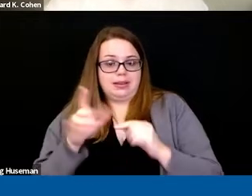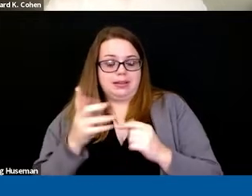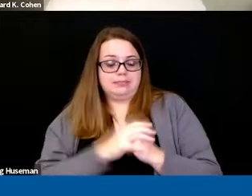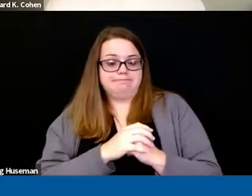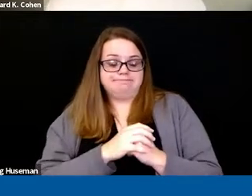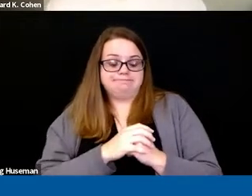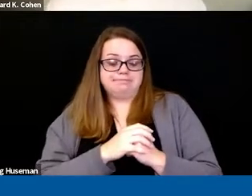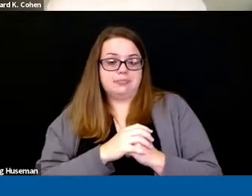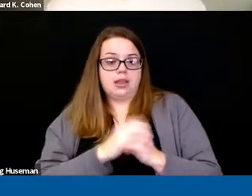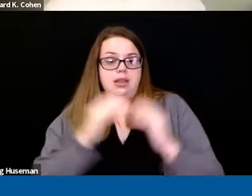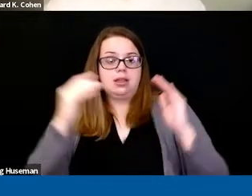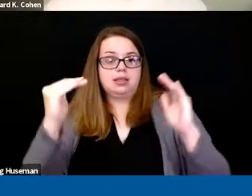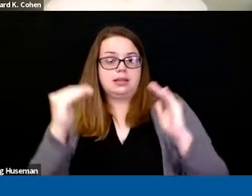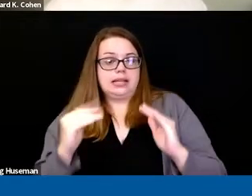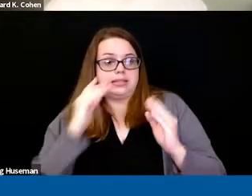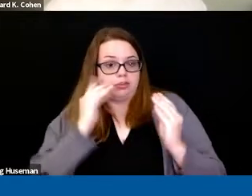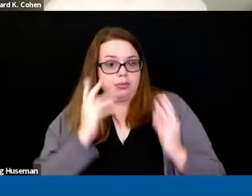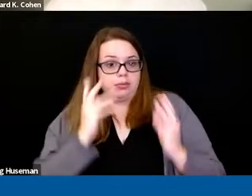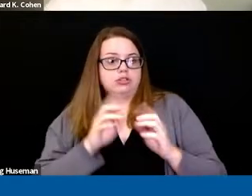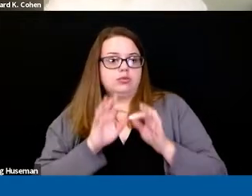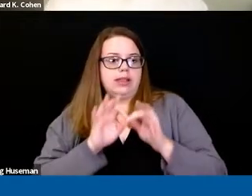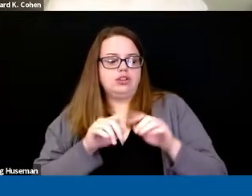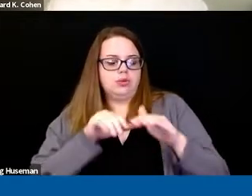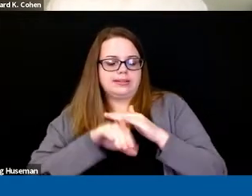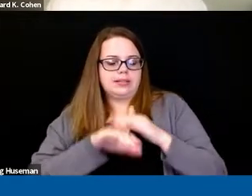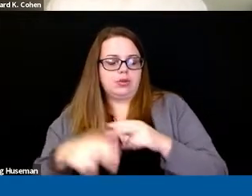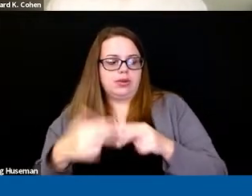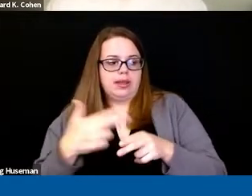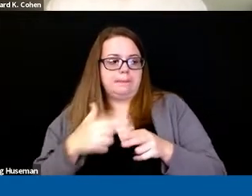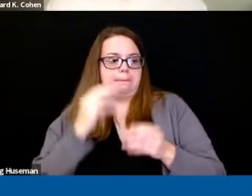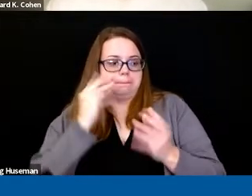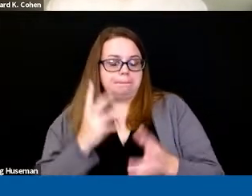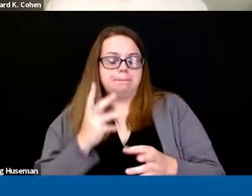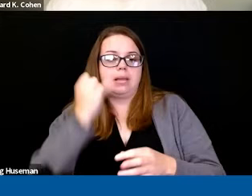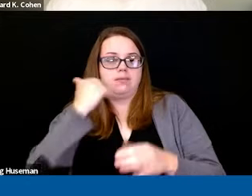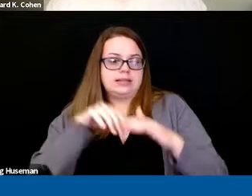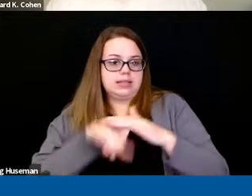The next set of information has to do with the accessible name, letting you know if an accessible name is required